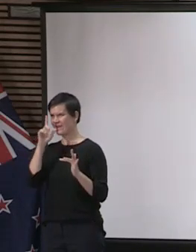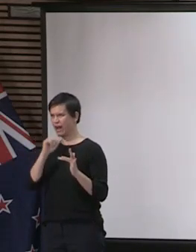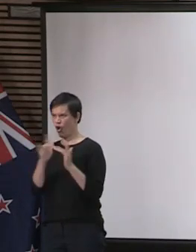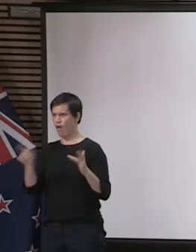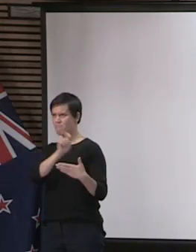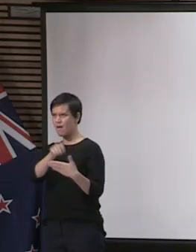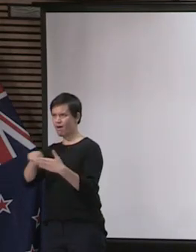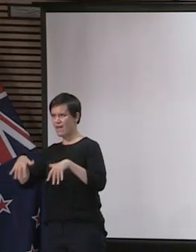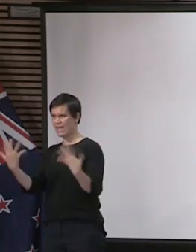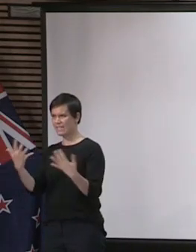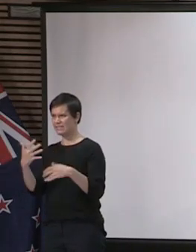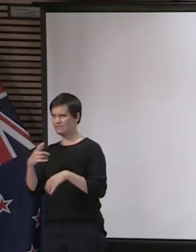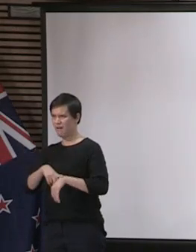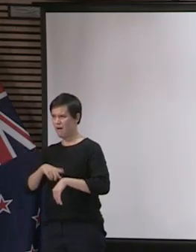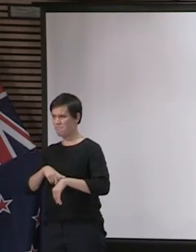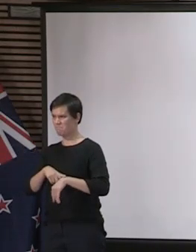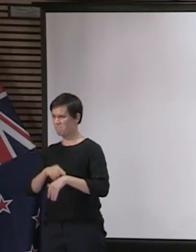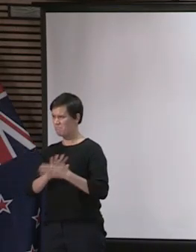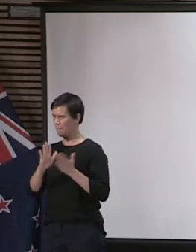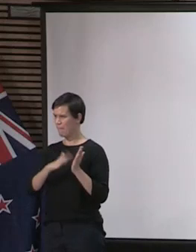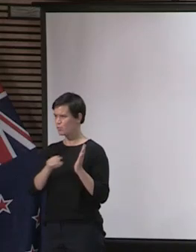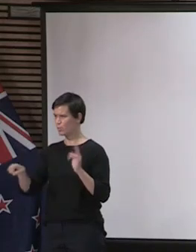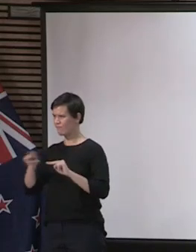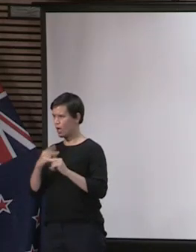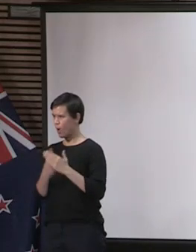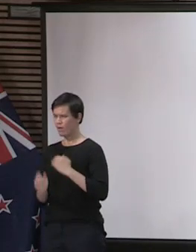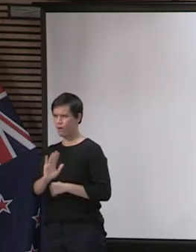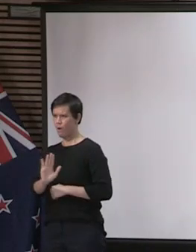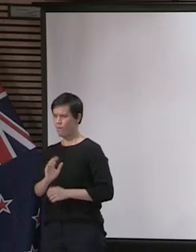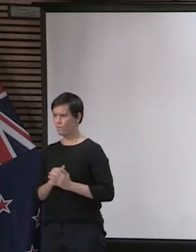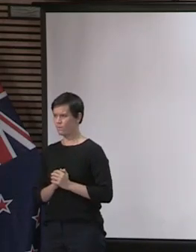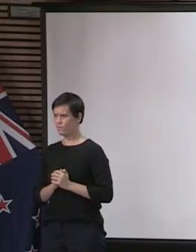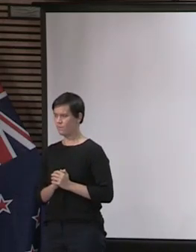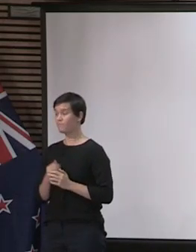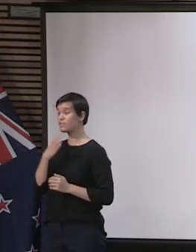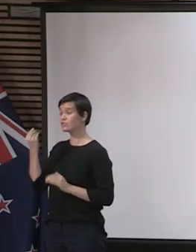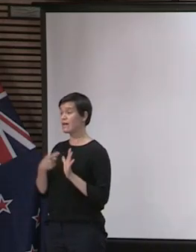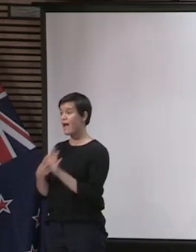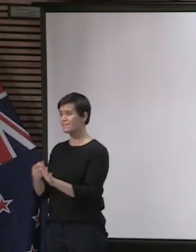be 9-5? Isn't it actually a week that businesses are not trading as opposed to two days?